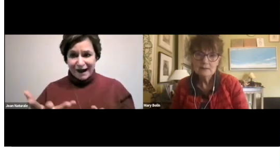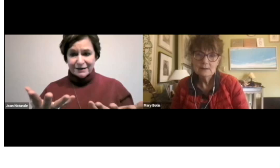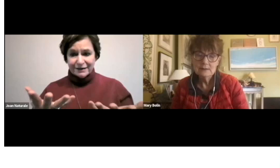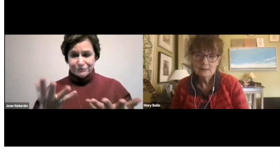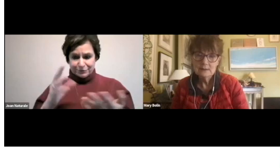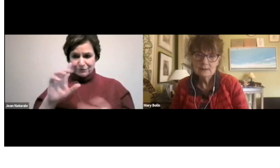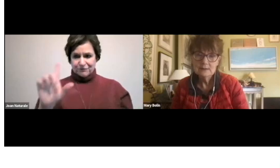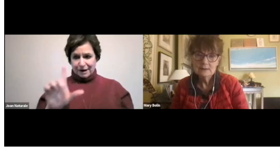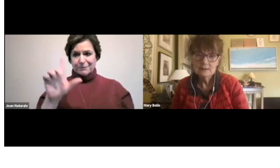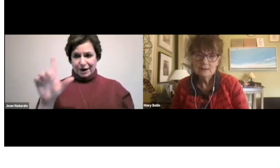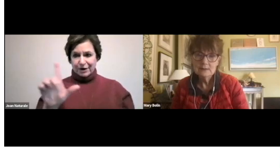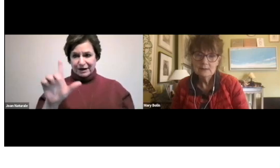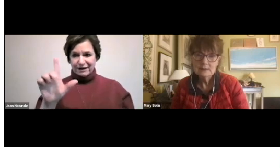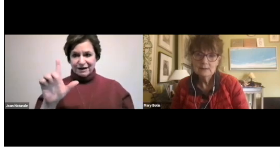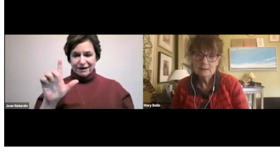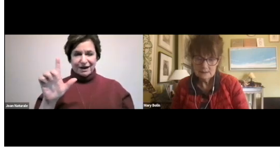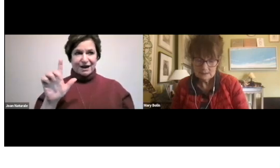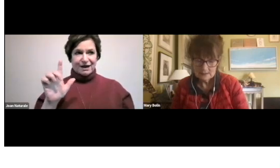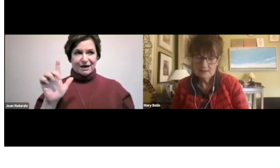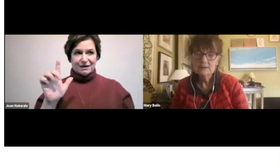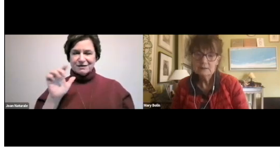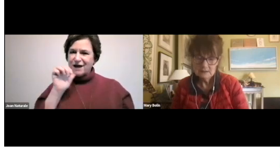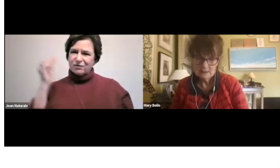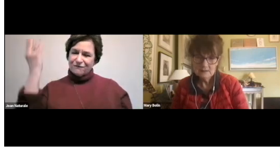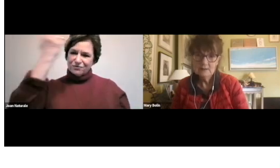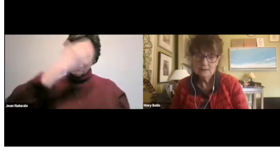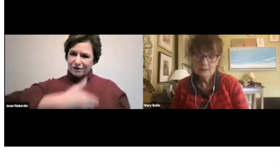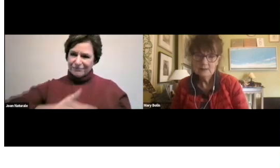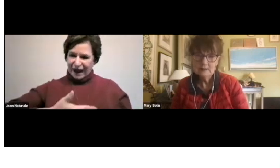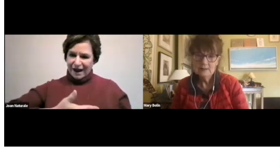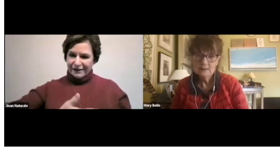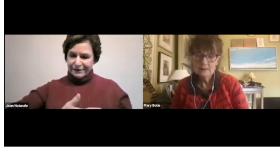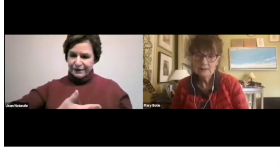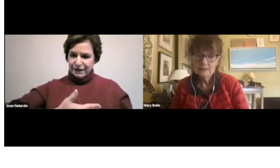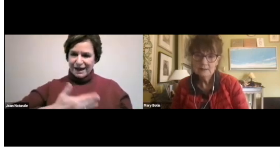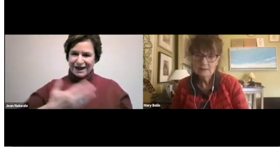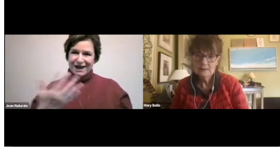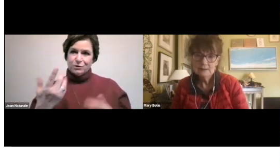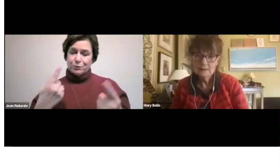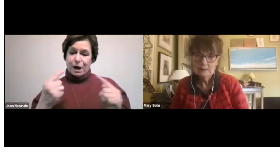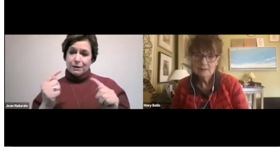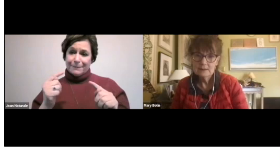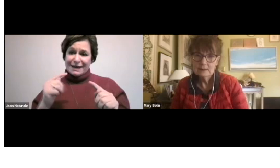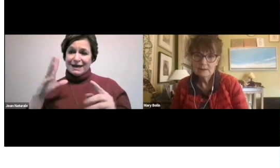deaf librarians that are providing information to the library, and not overlook that.